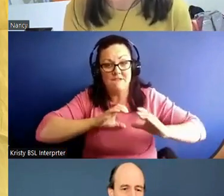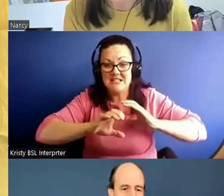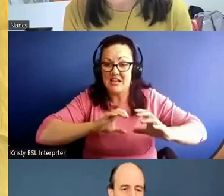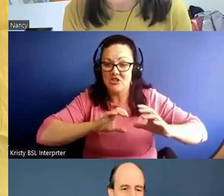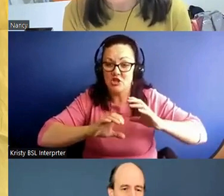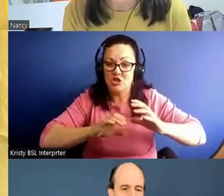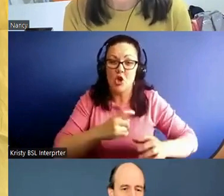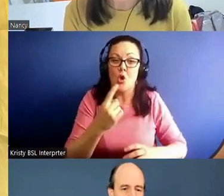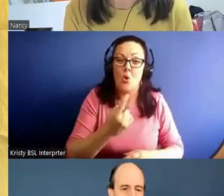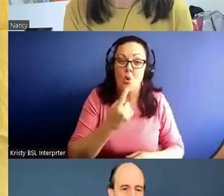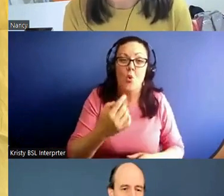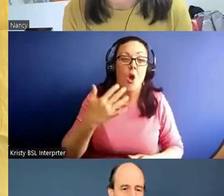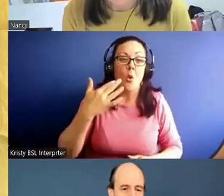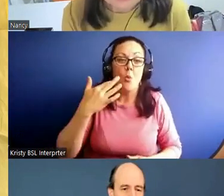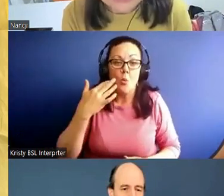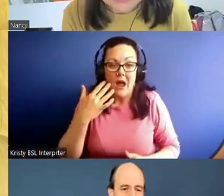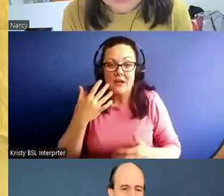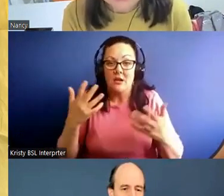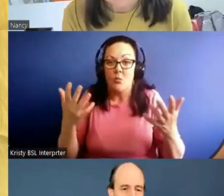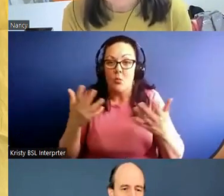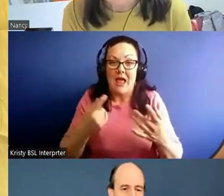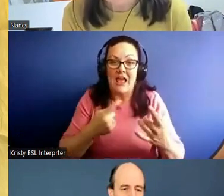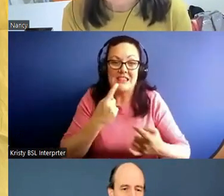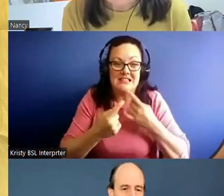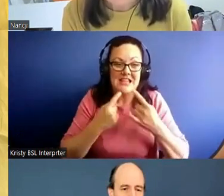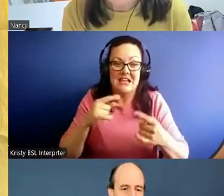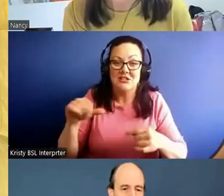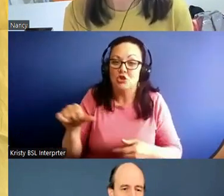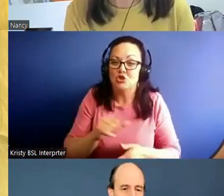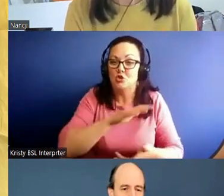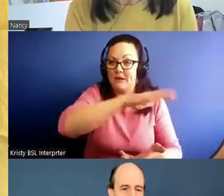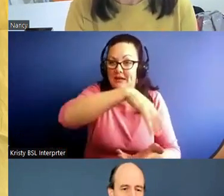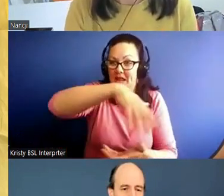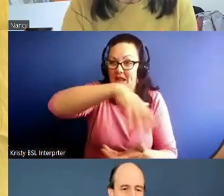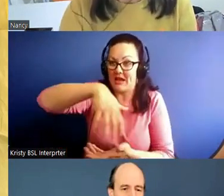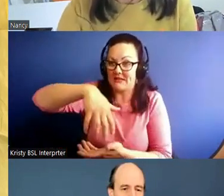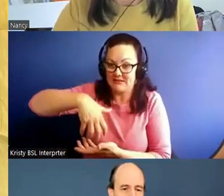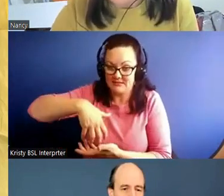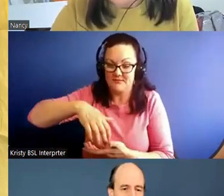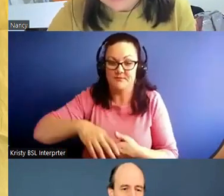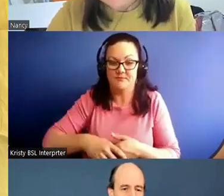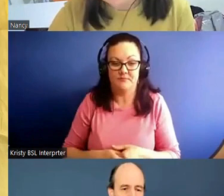and where data should be collected? And then we will ask